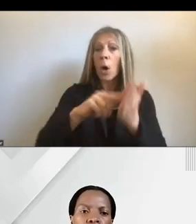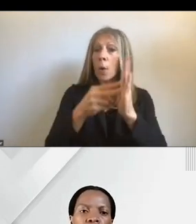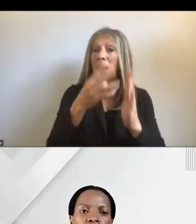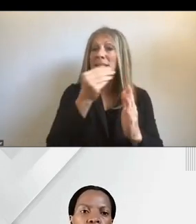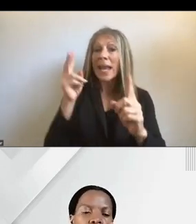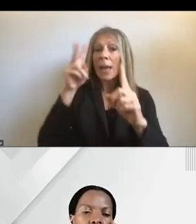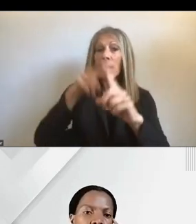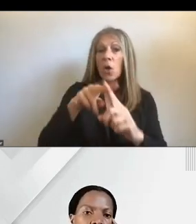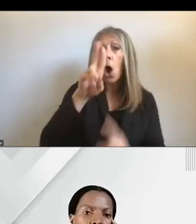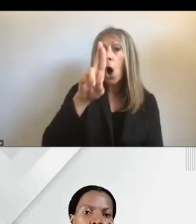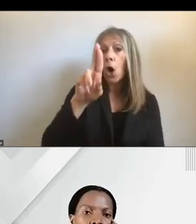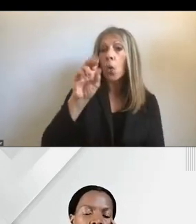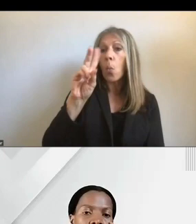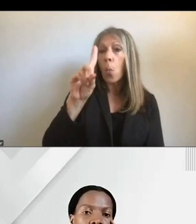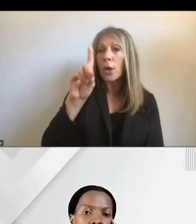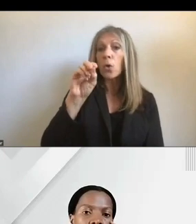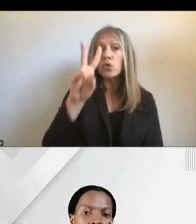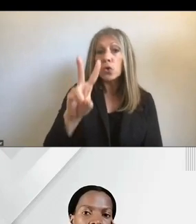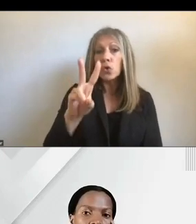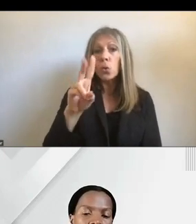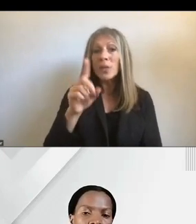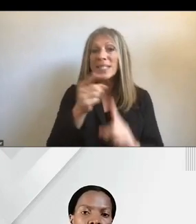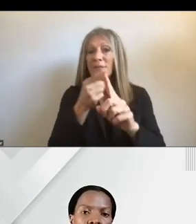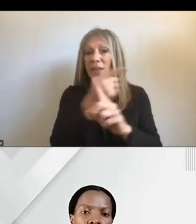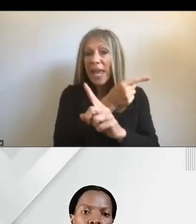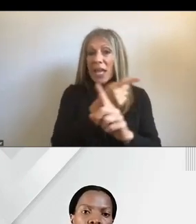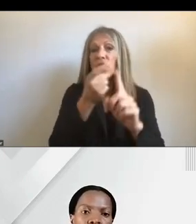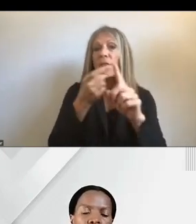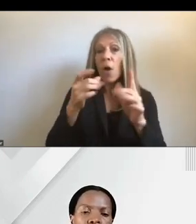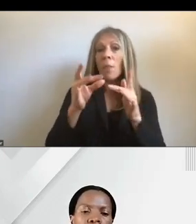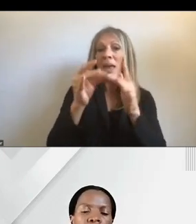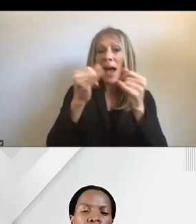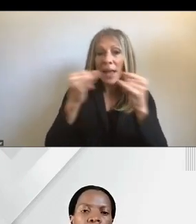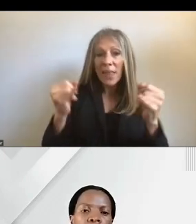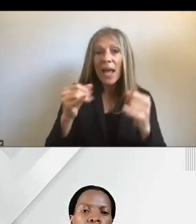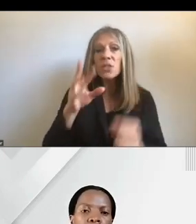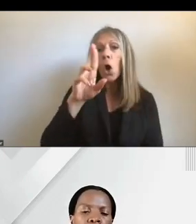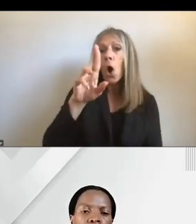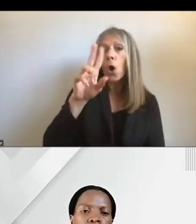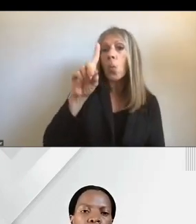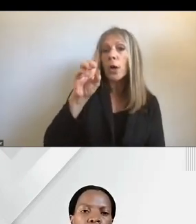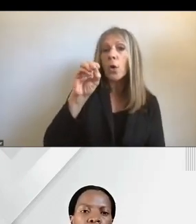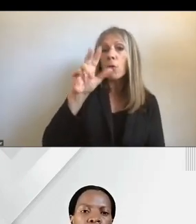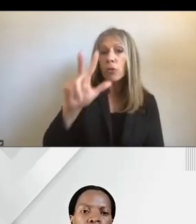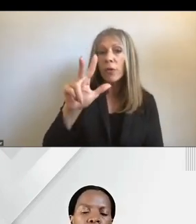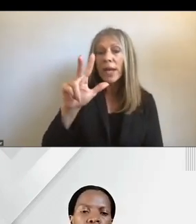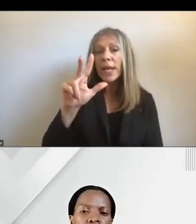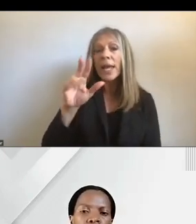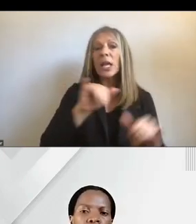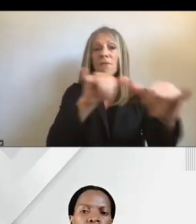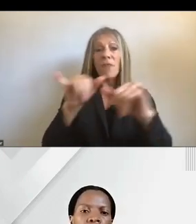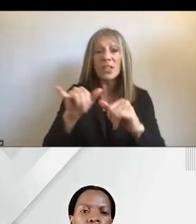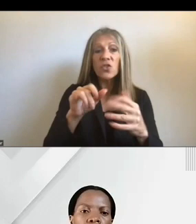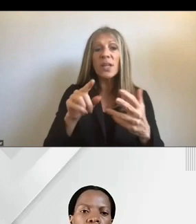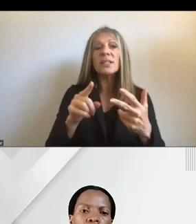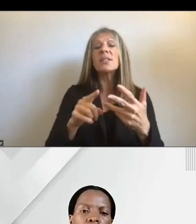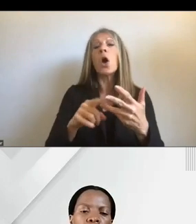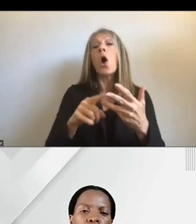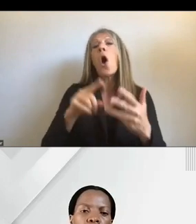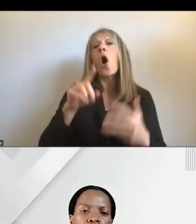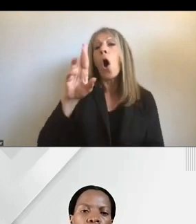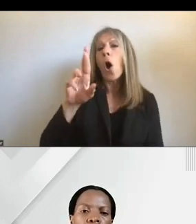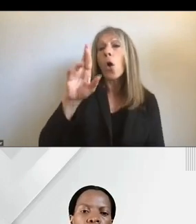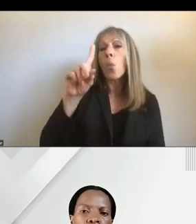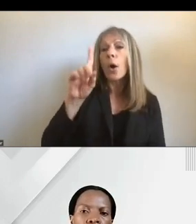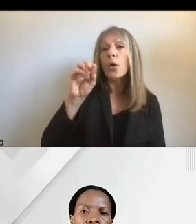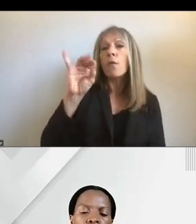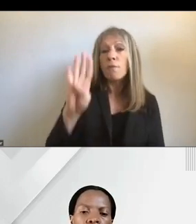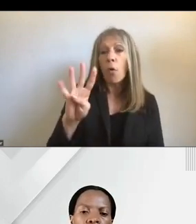R102 deviations from these guidelines, R103 conventions, and R104 definitions.